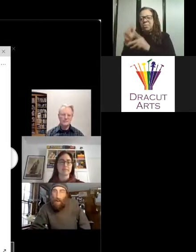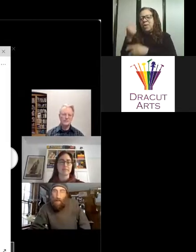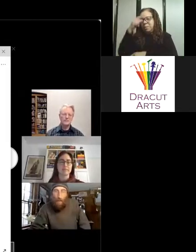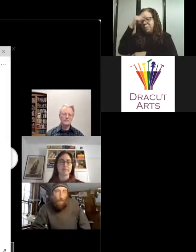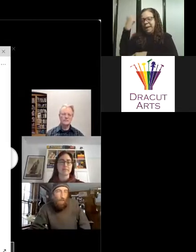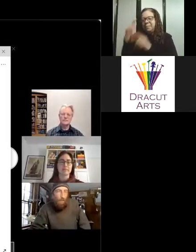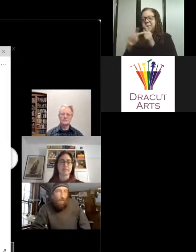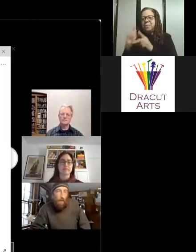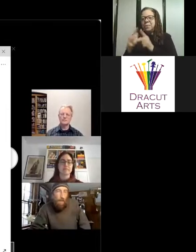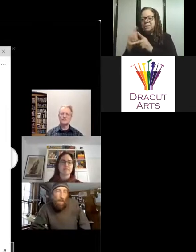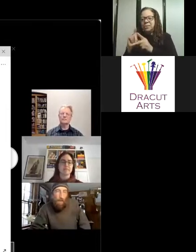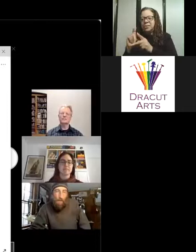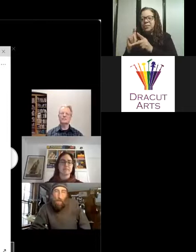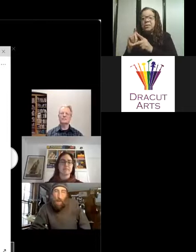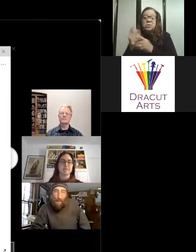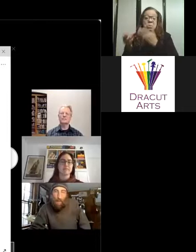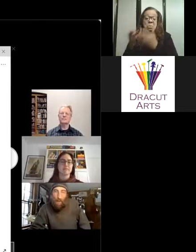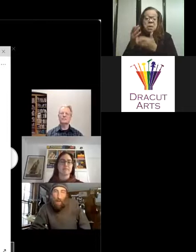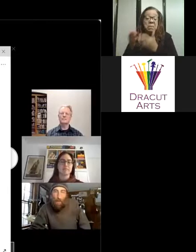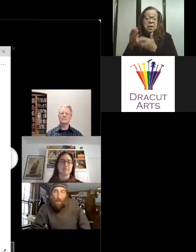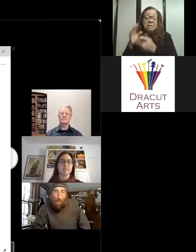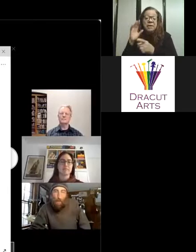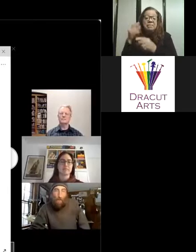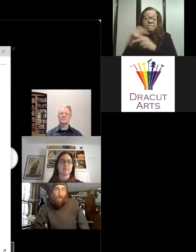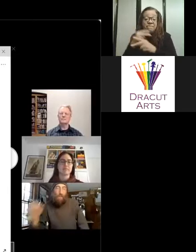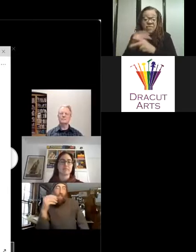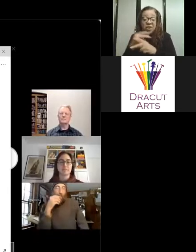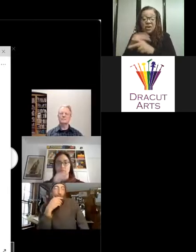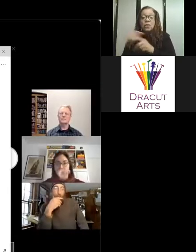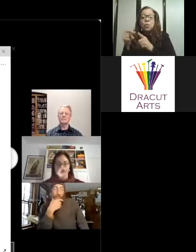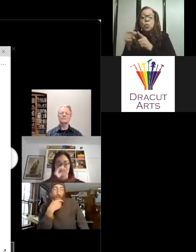sounding out words"-- maybe, maybe making a go of it, but of course literacy